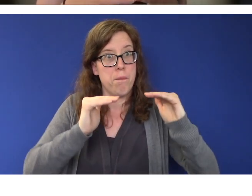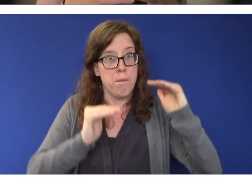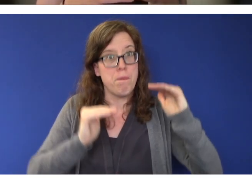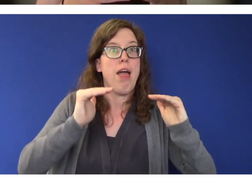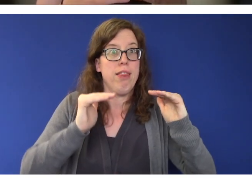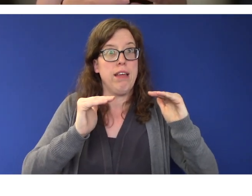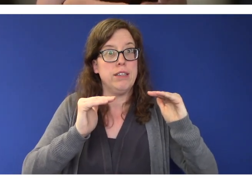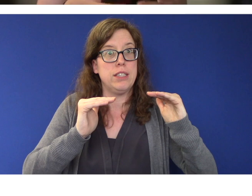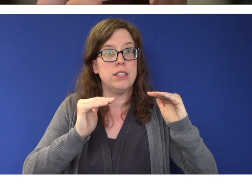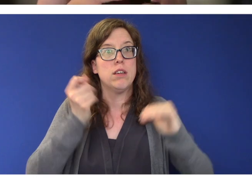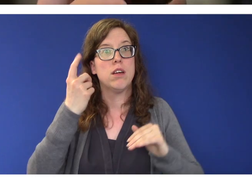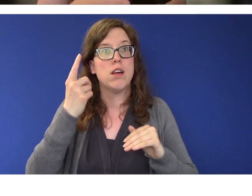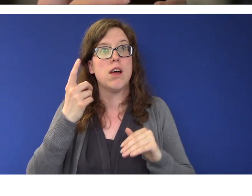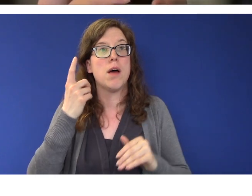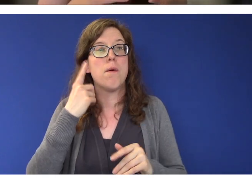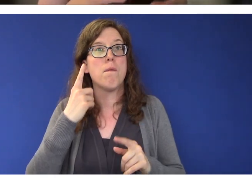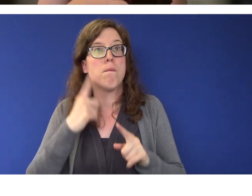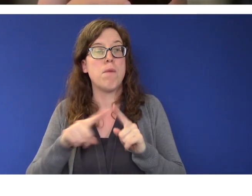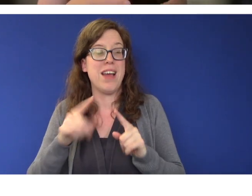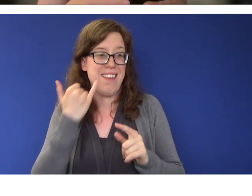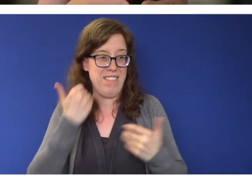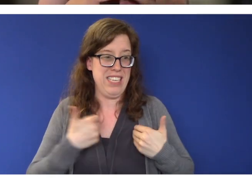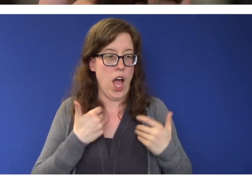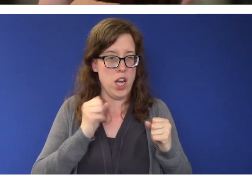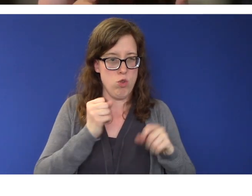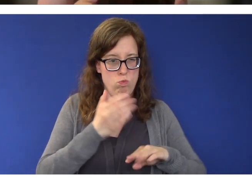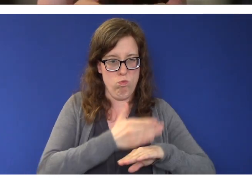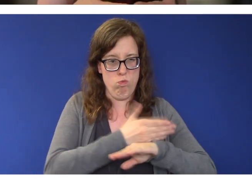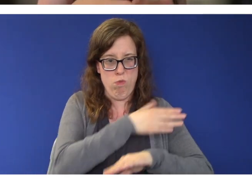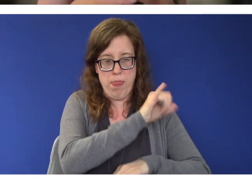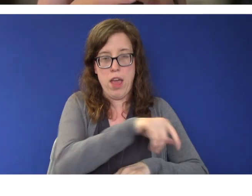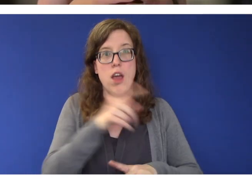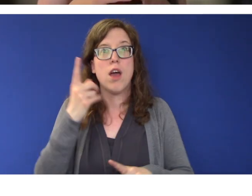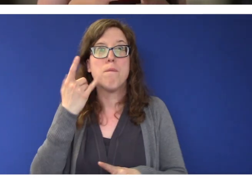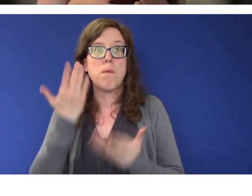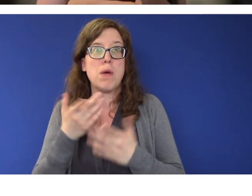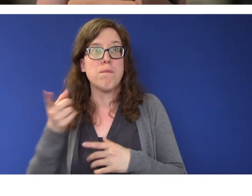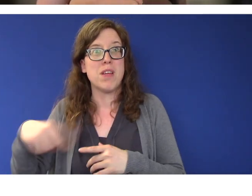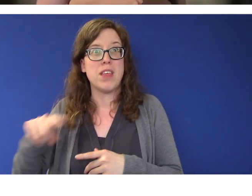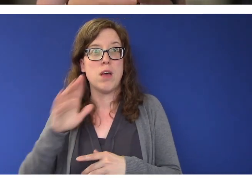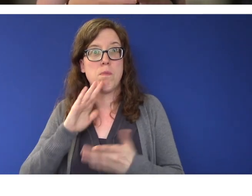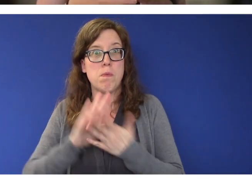this might make a child fearful or even unmotivated to move because